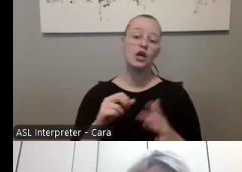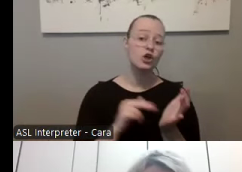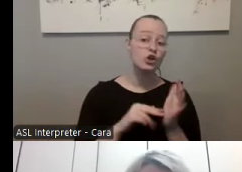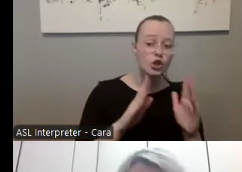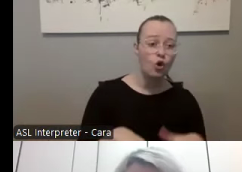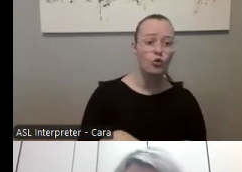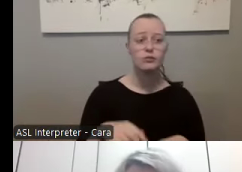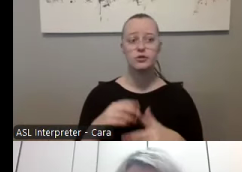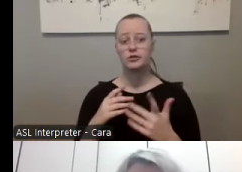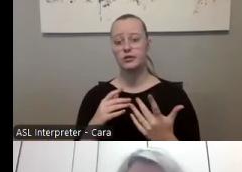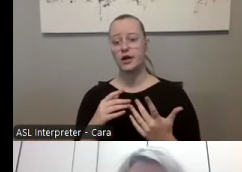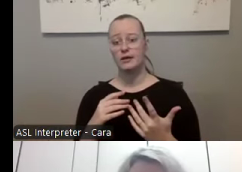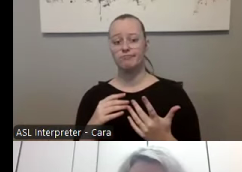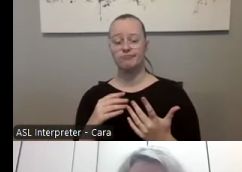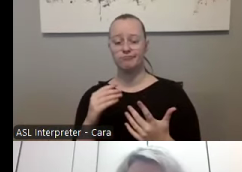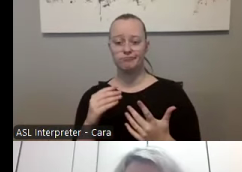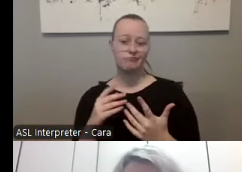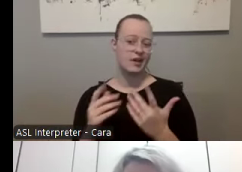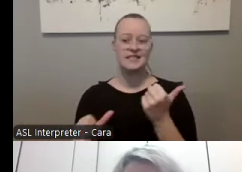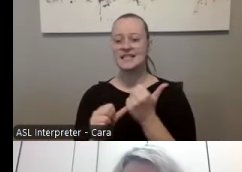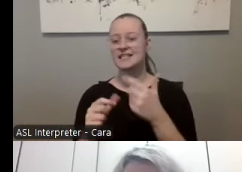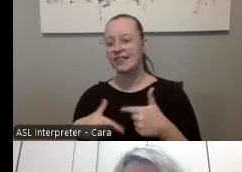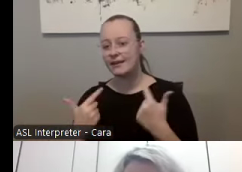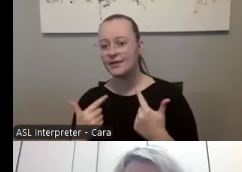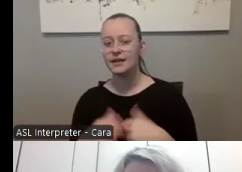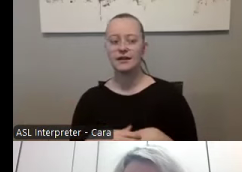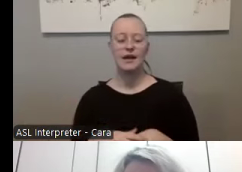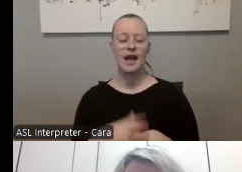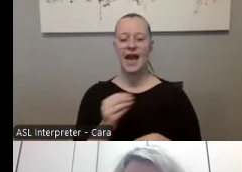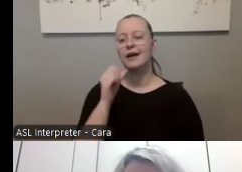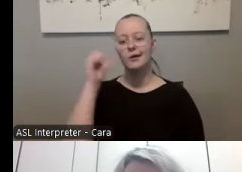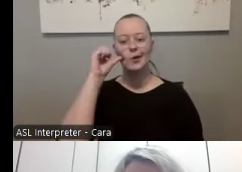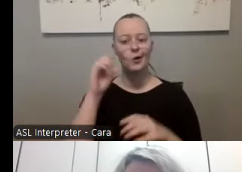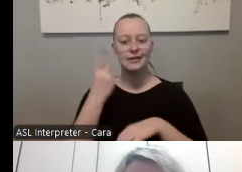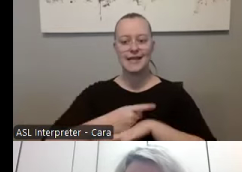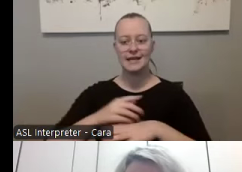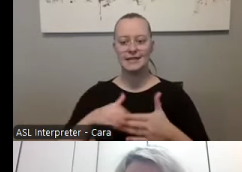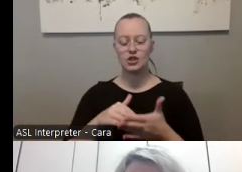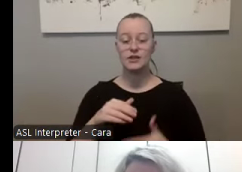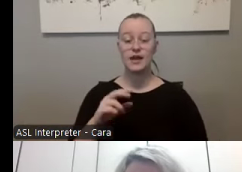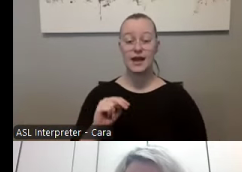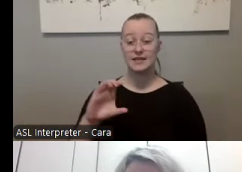settings such as assisted living facilities, and adult day centers. NCHS is currently testing a sampling